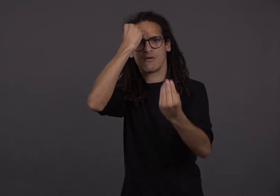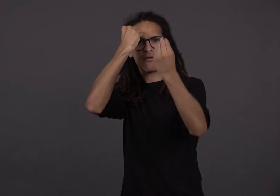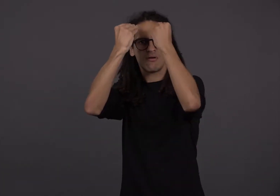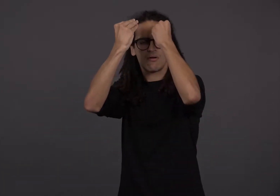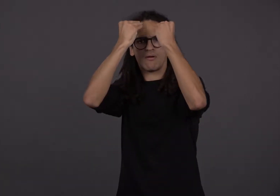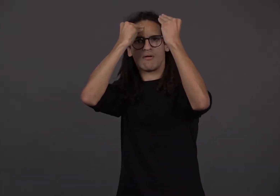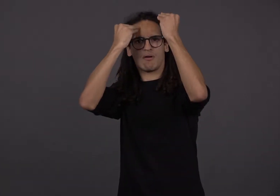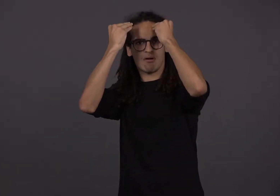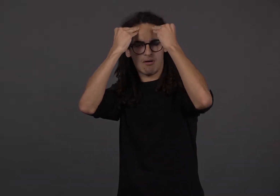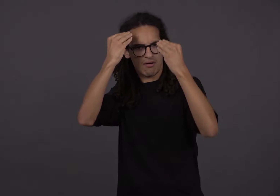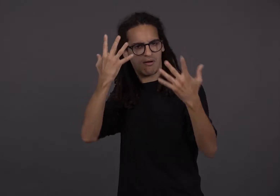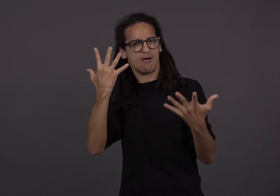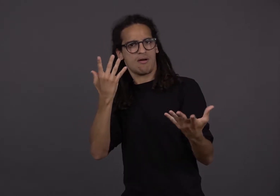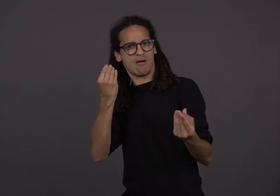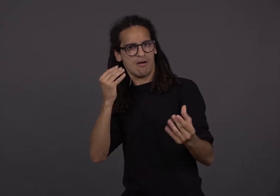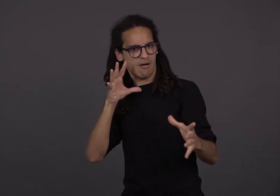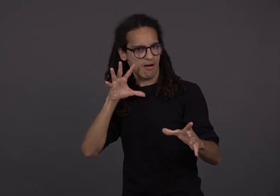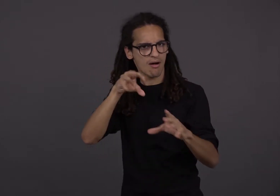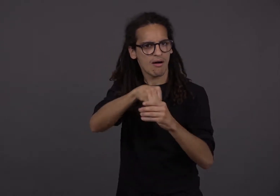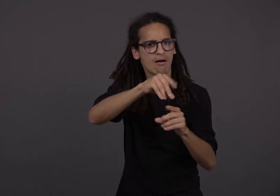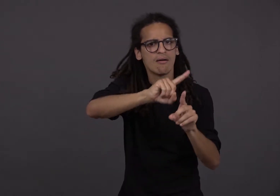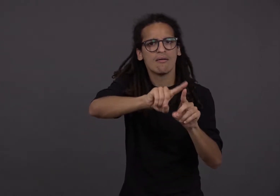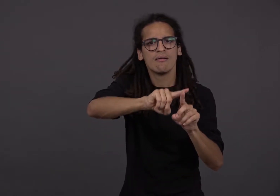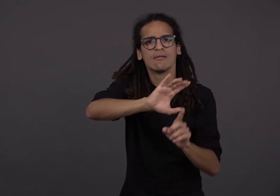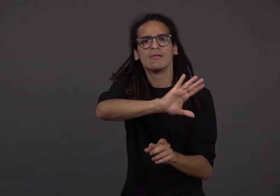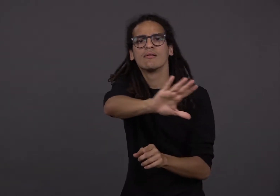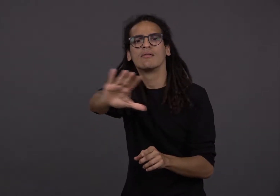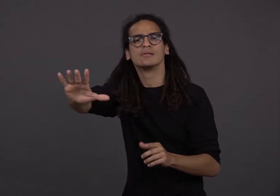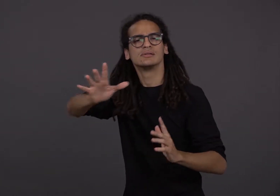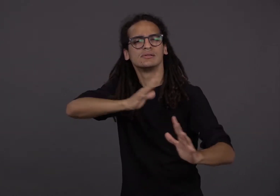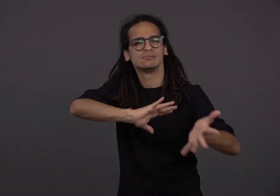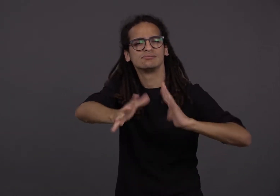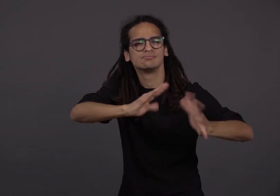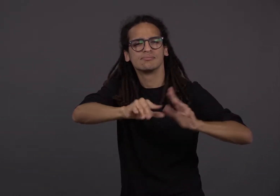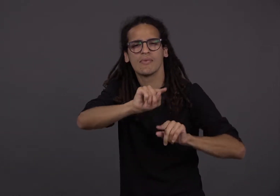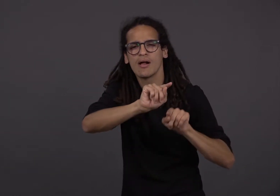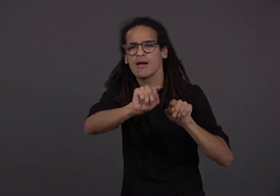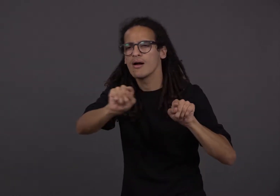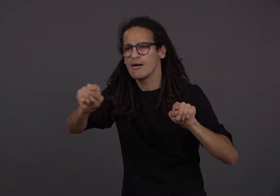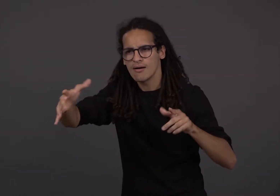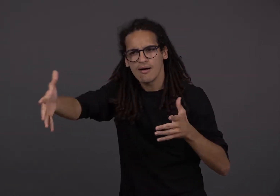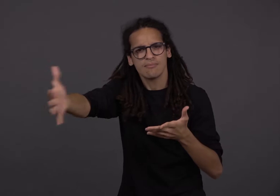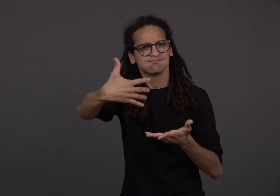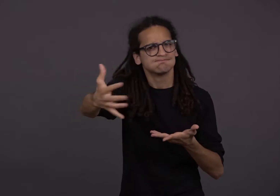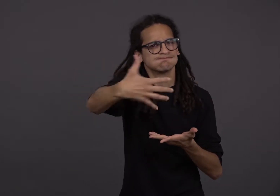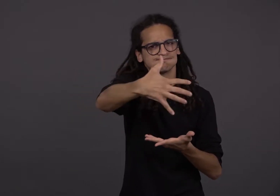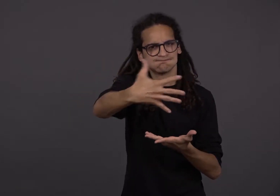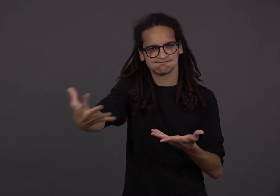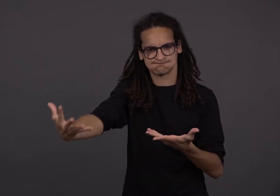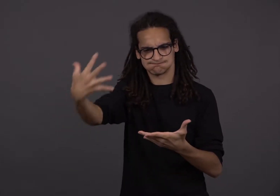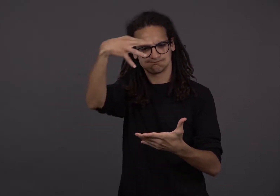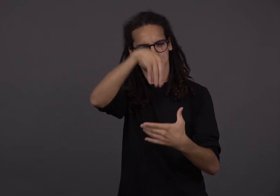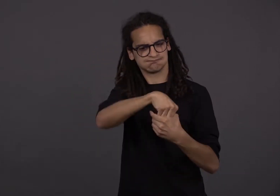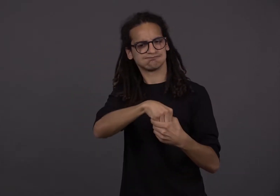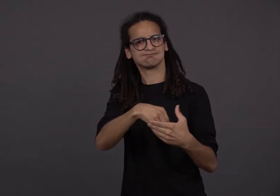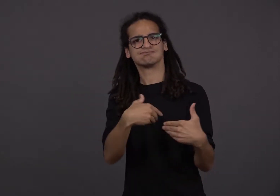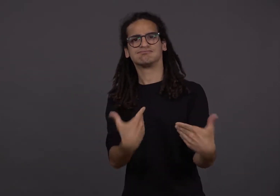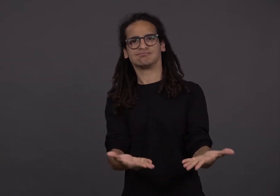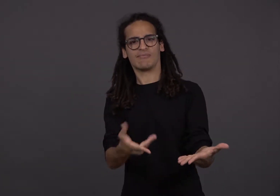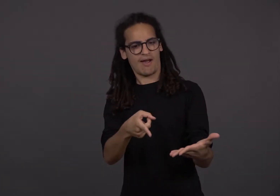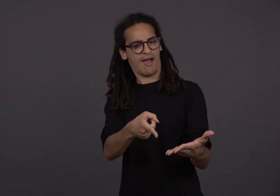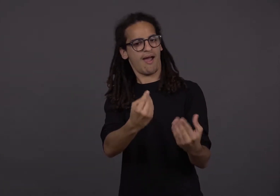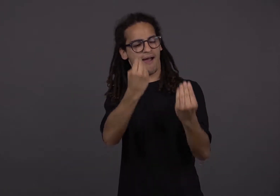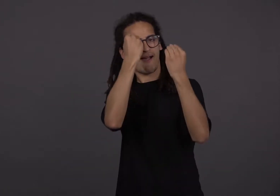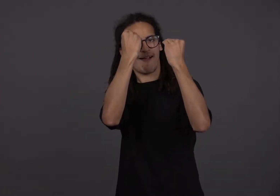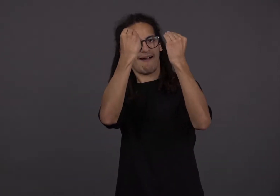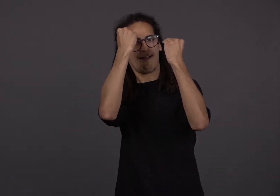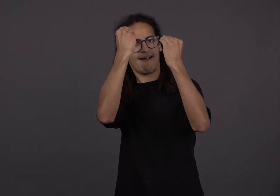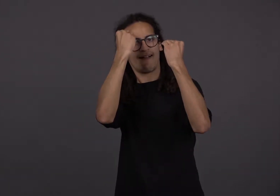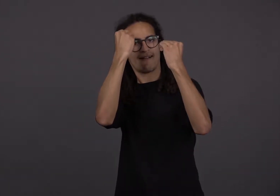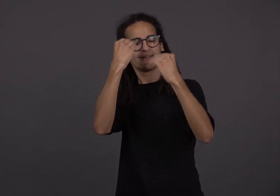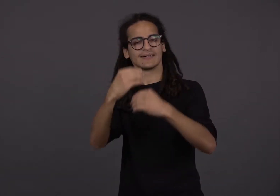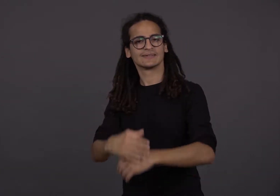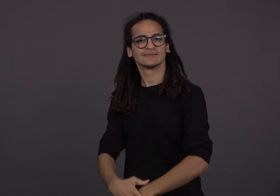in Tanzania and Kenya to record and incorporate local sign languages into the curriculum.